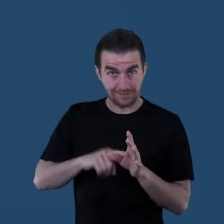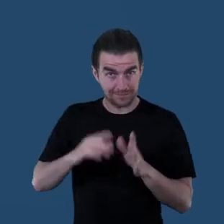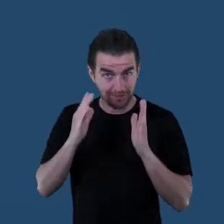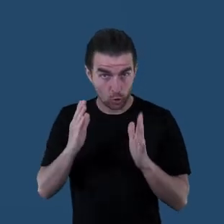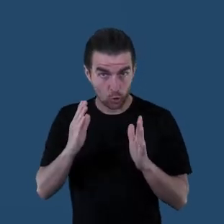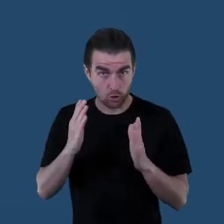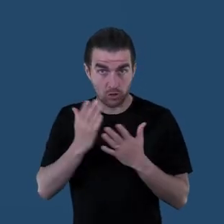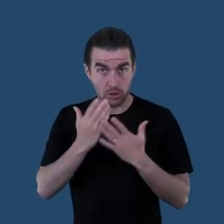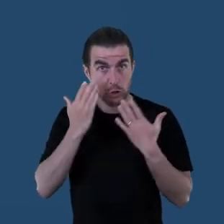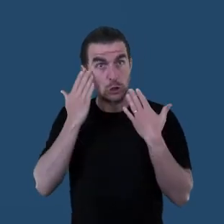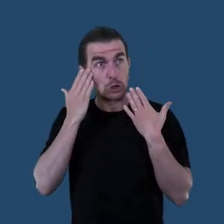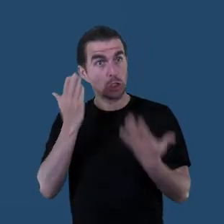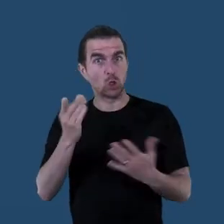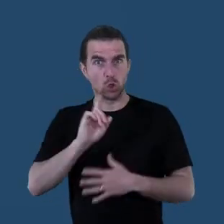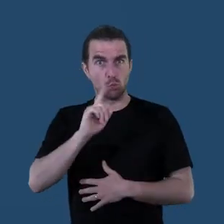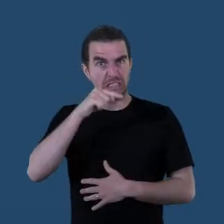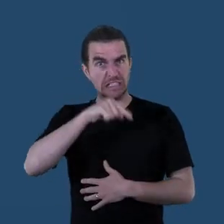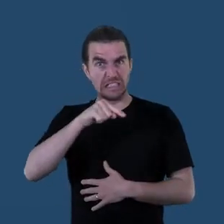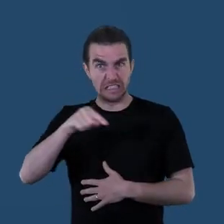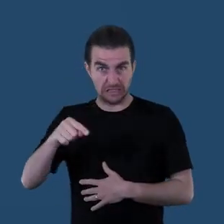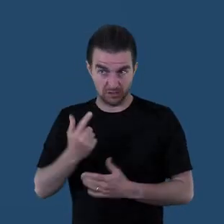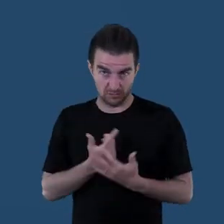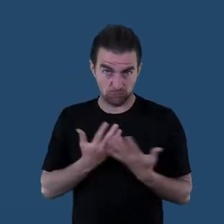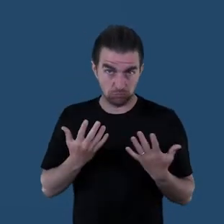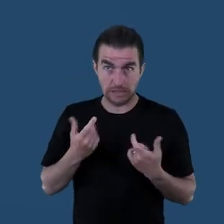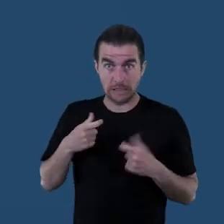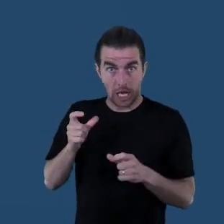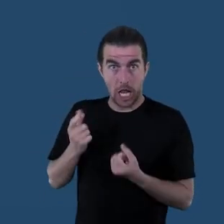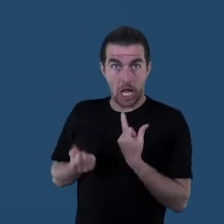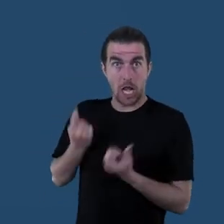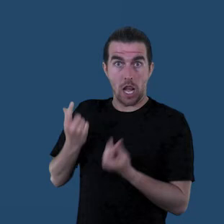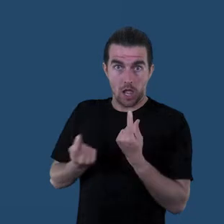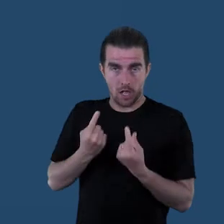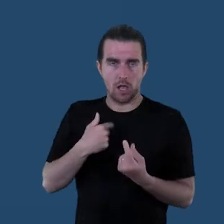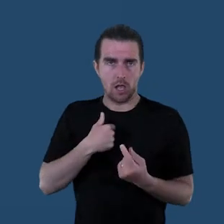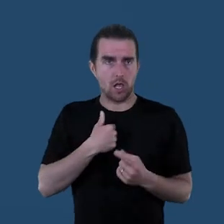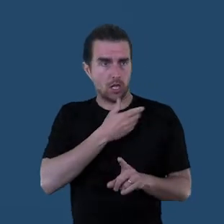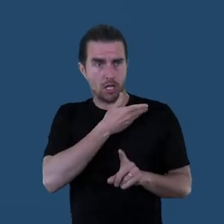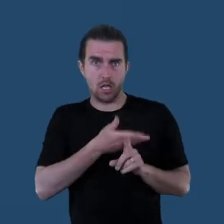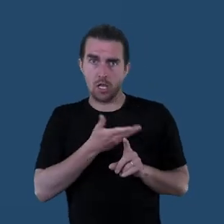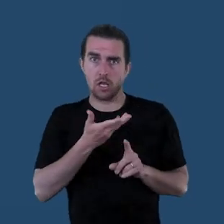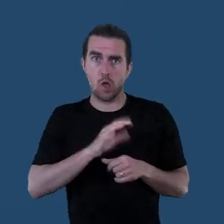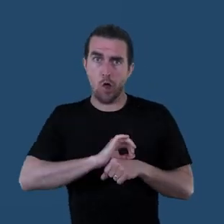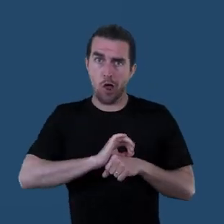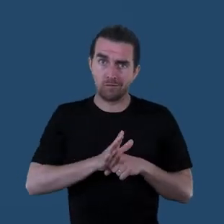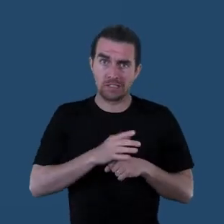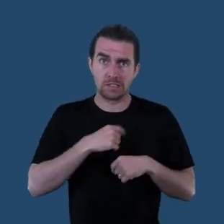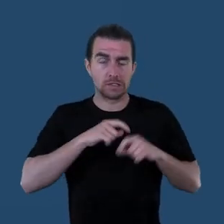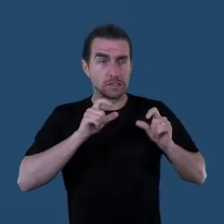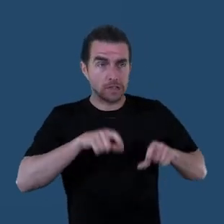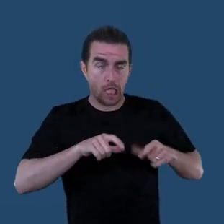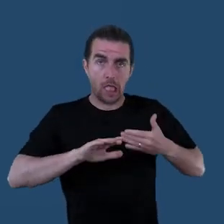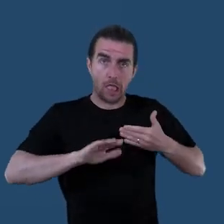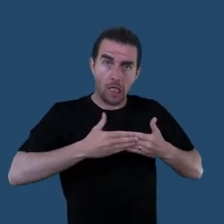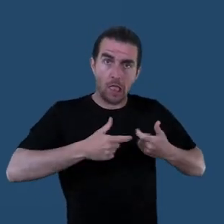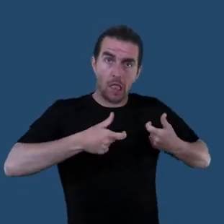we didn't know, and this is all happening as well in a year of the pandemic where we're all,